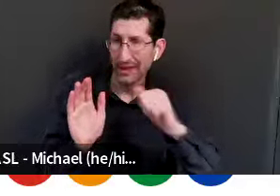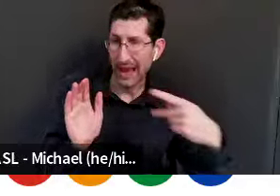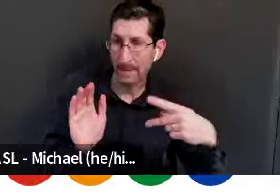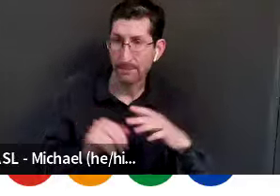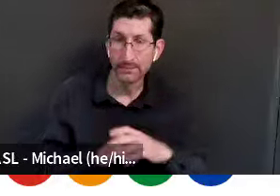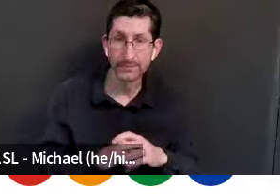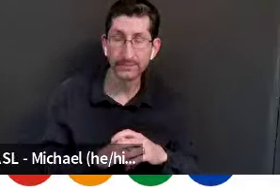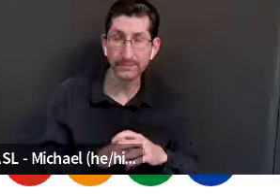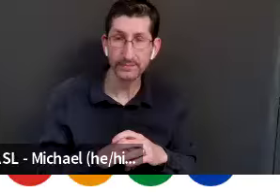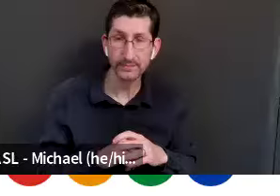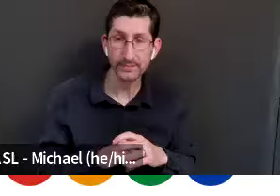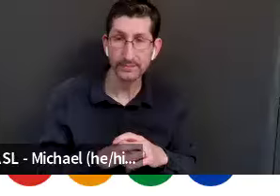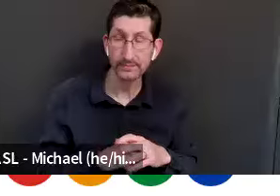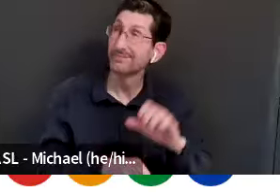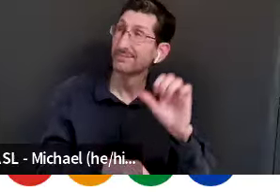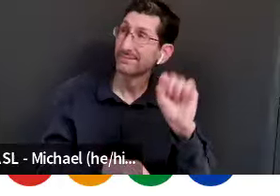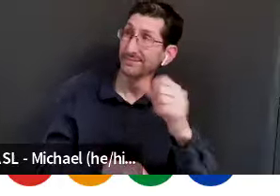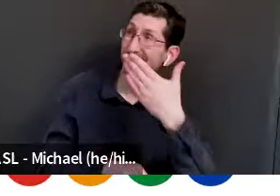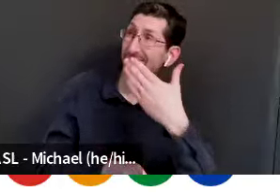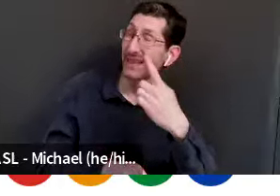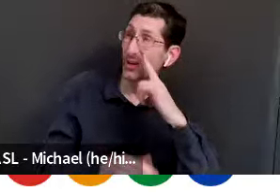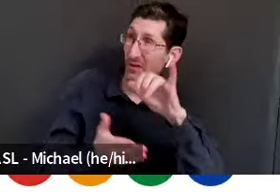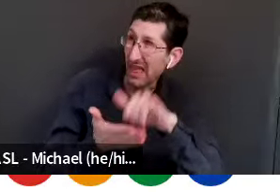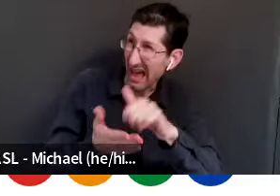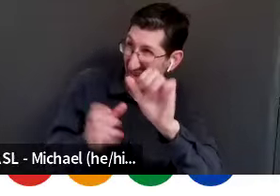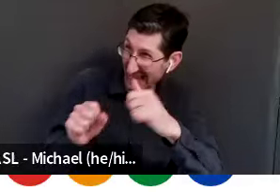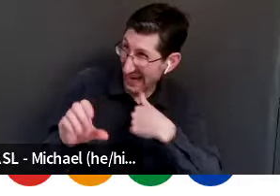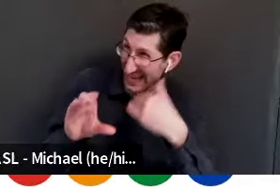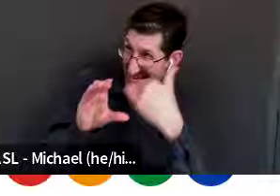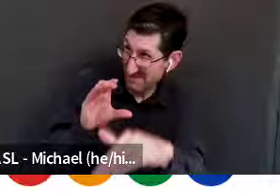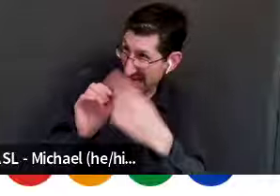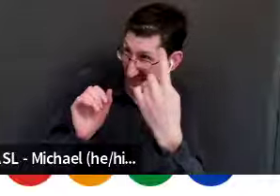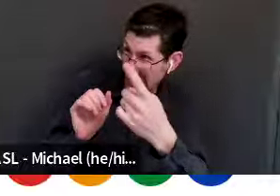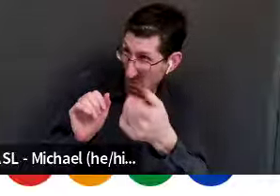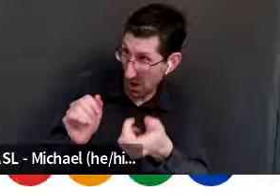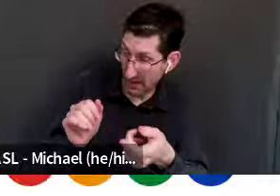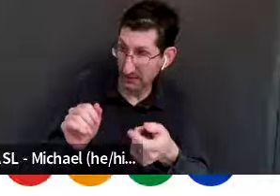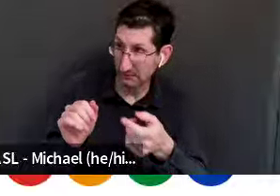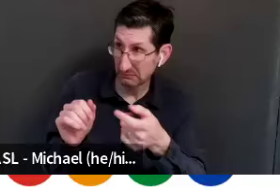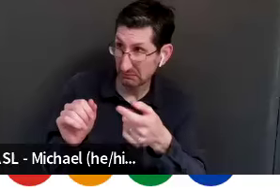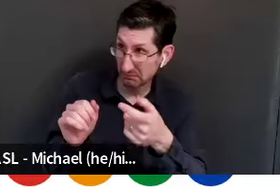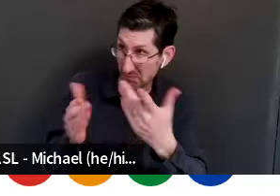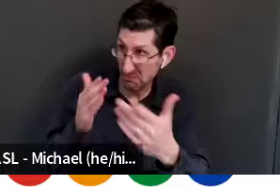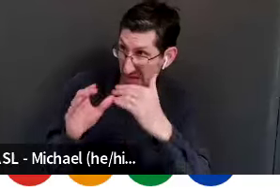THANK YOU FOR THAT. IS THERE SOMEONE I CAN EMAIL